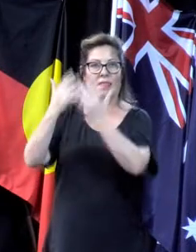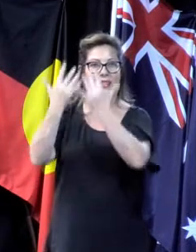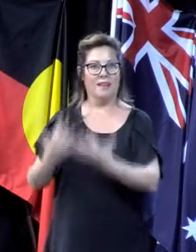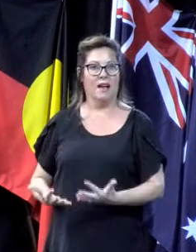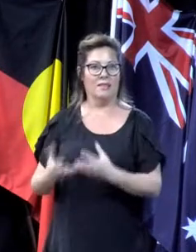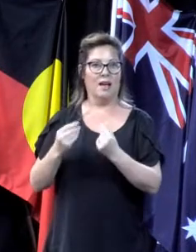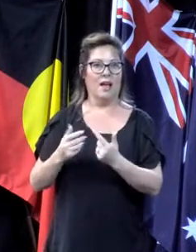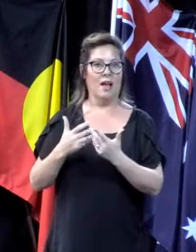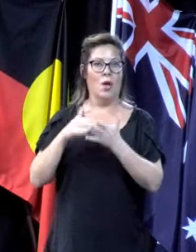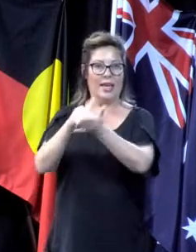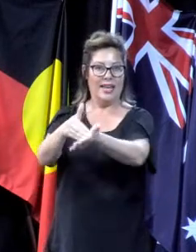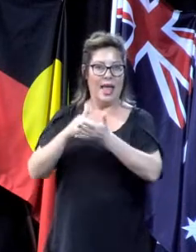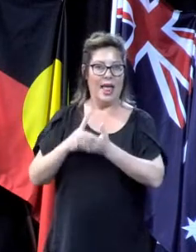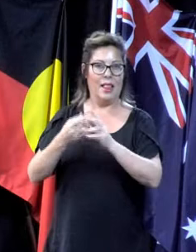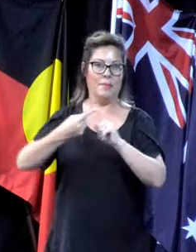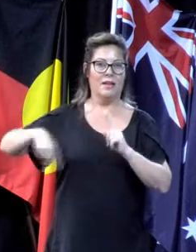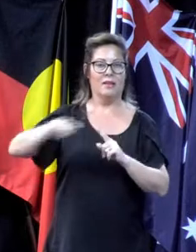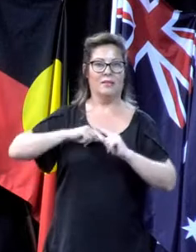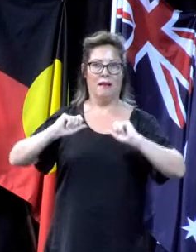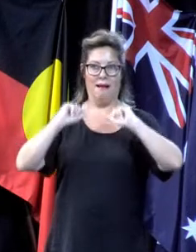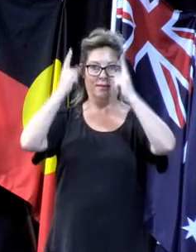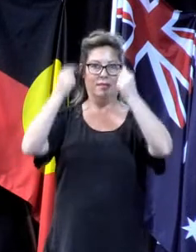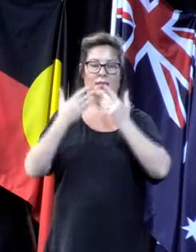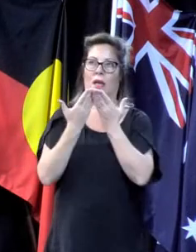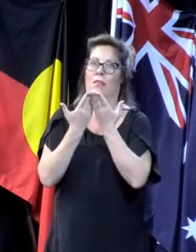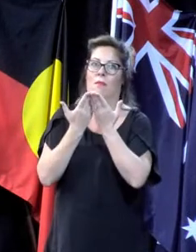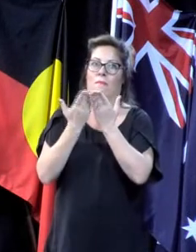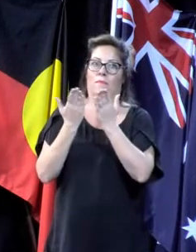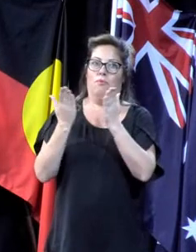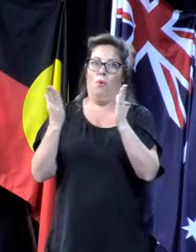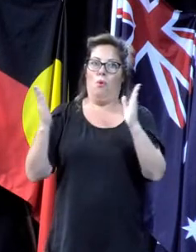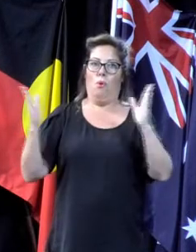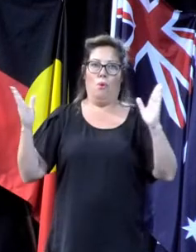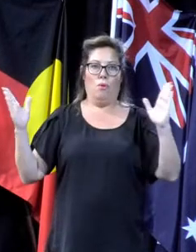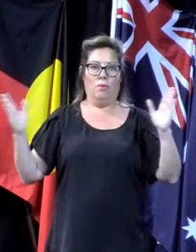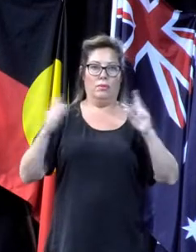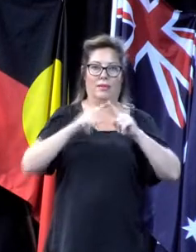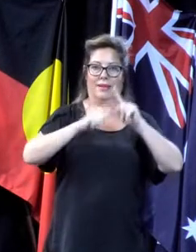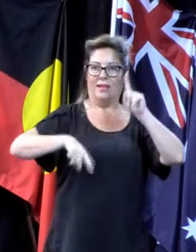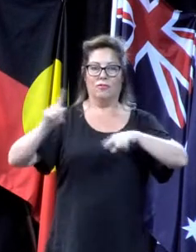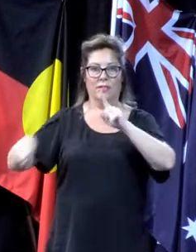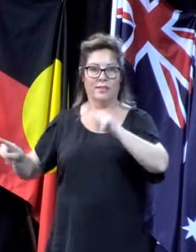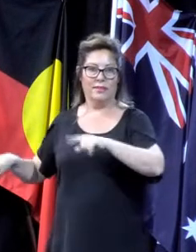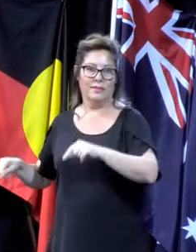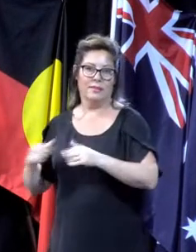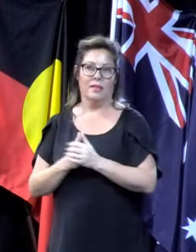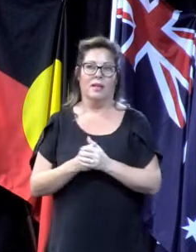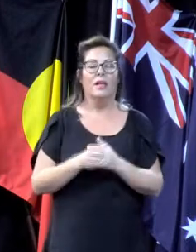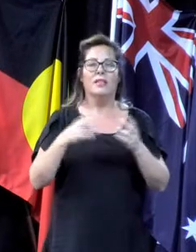of the scope of disability and that it also includes disability categories outside of those general six that we're more commonly familiar with.